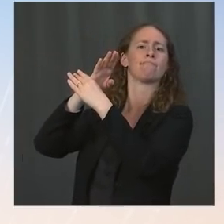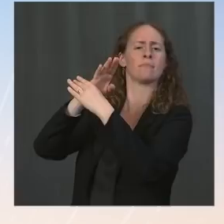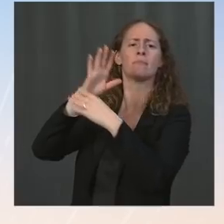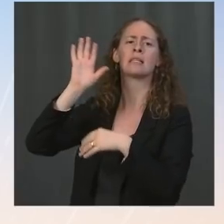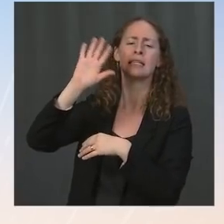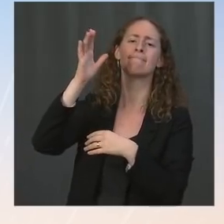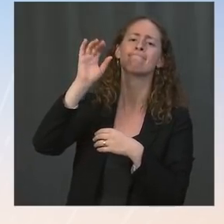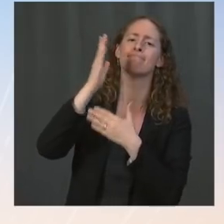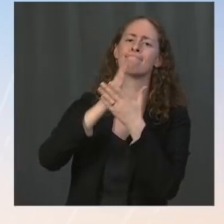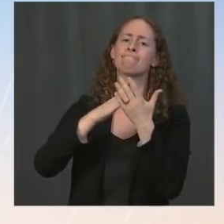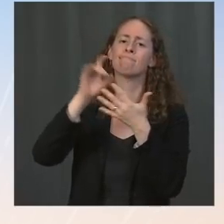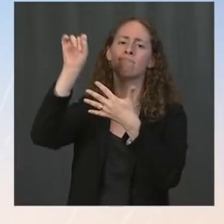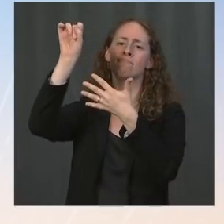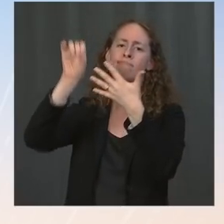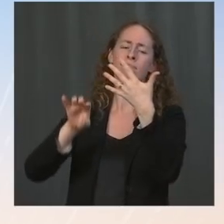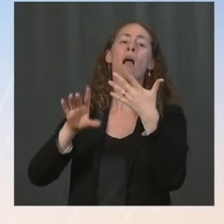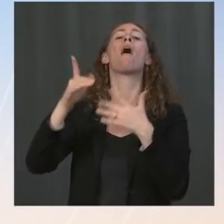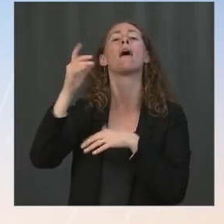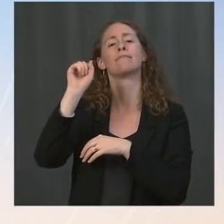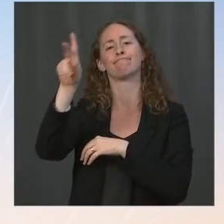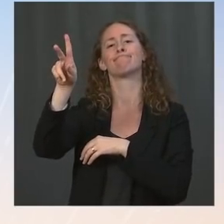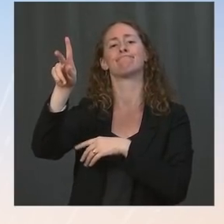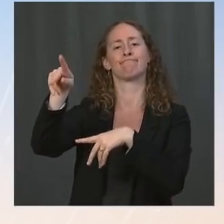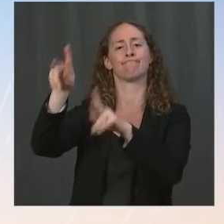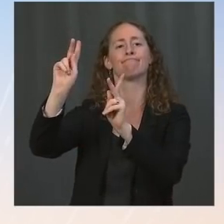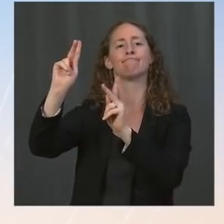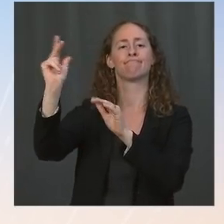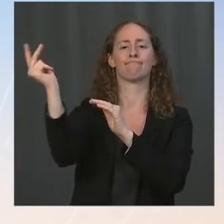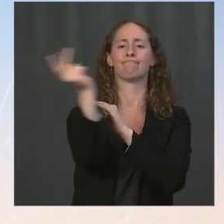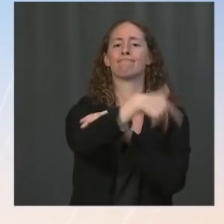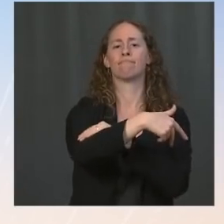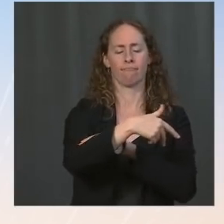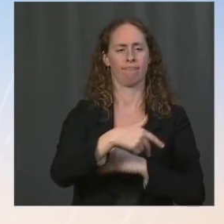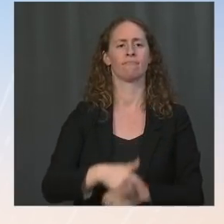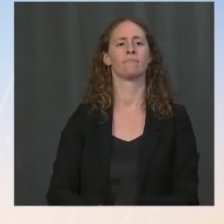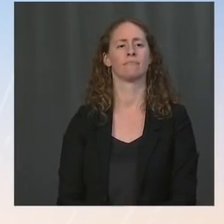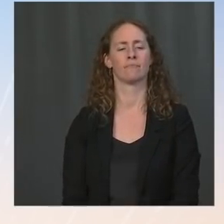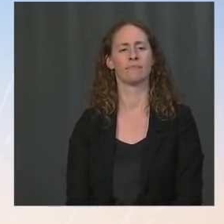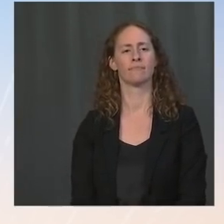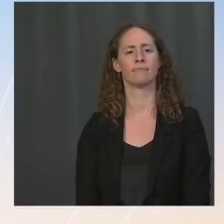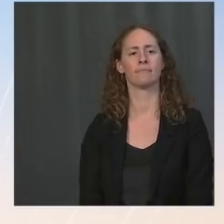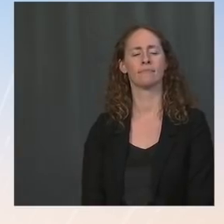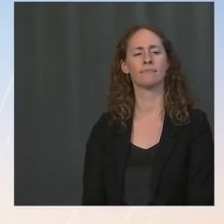that "I can't tell you with any certitude that there's actually been a list of names.